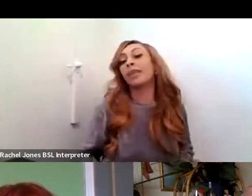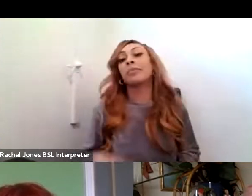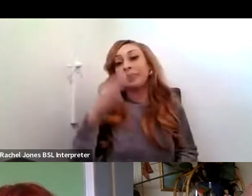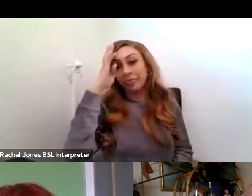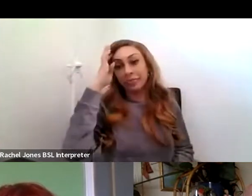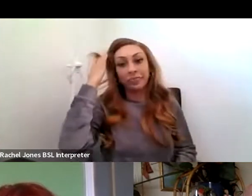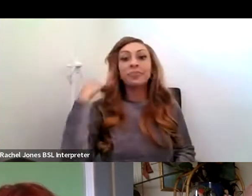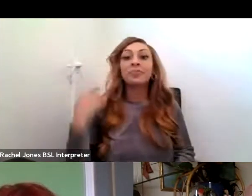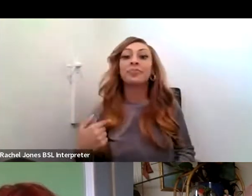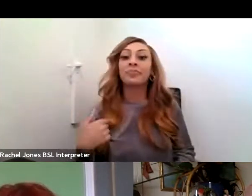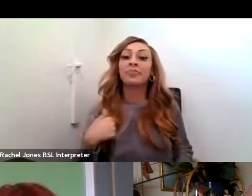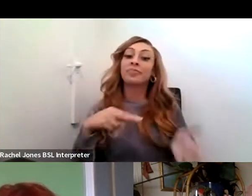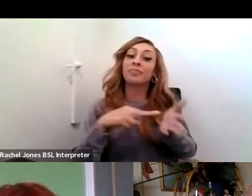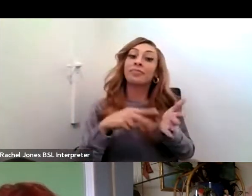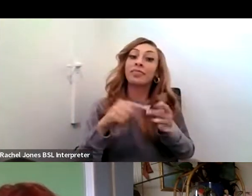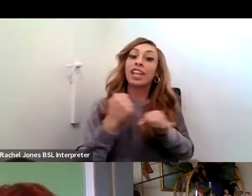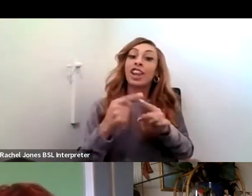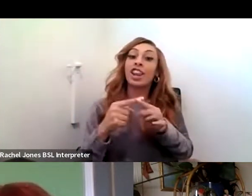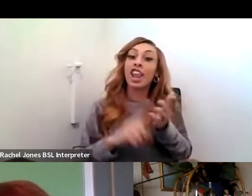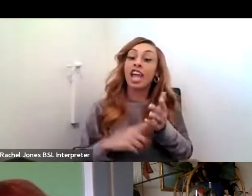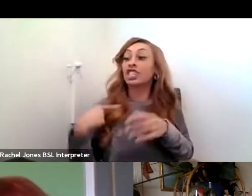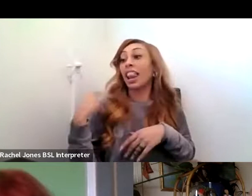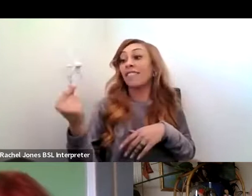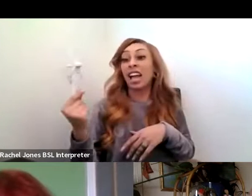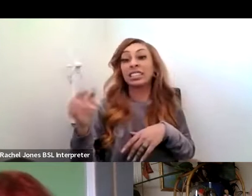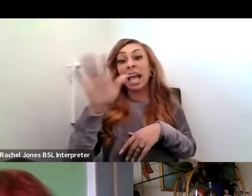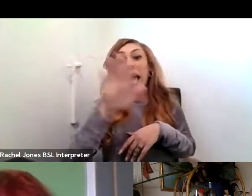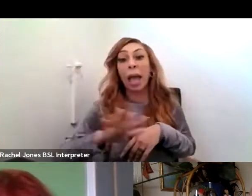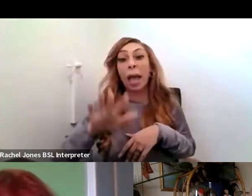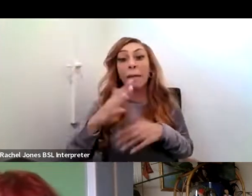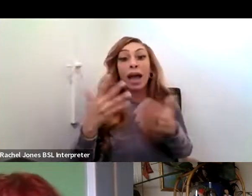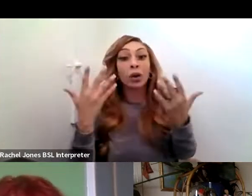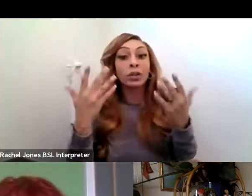Yeah, so Nigel invited me to the show, it had been about ten years since we had last worked together at Shunt,